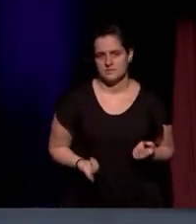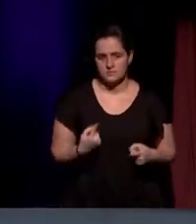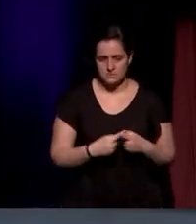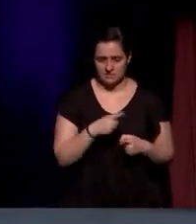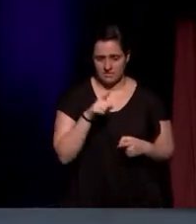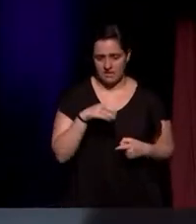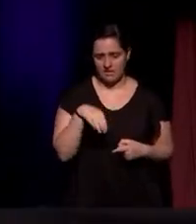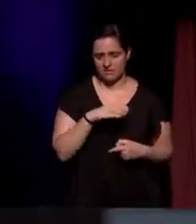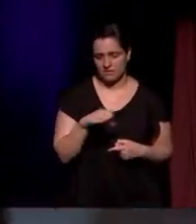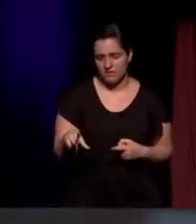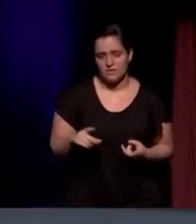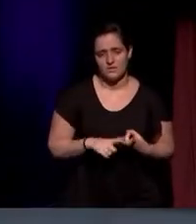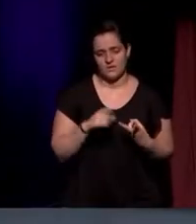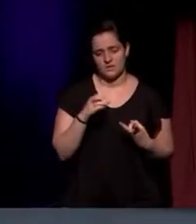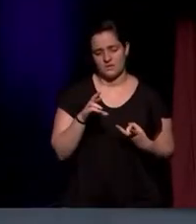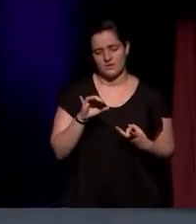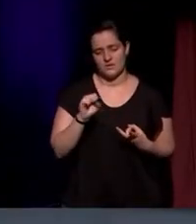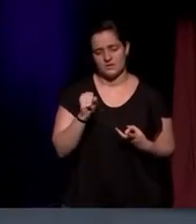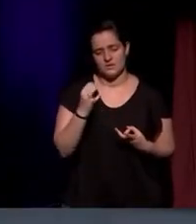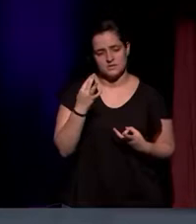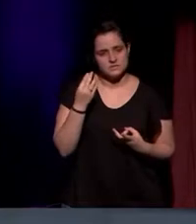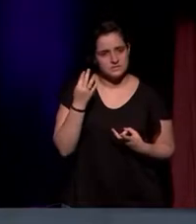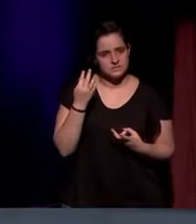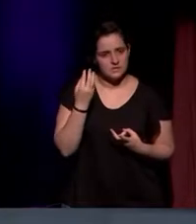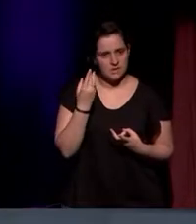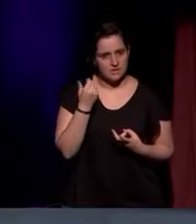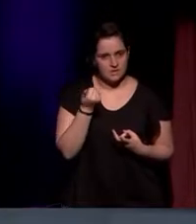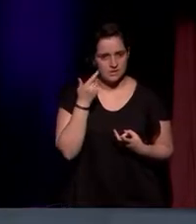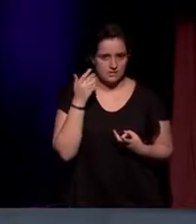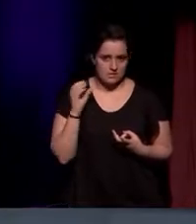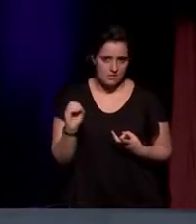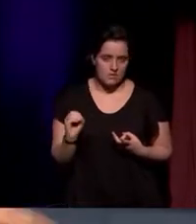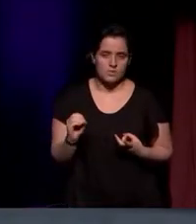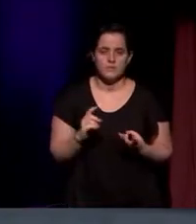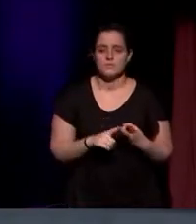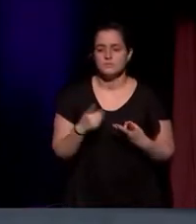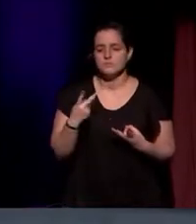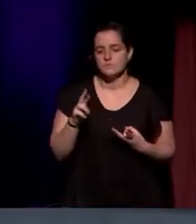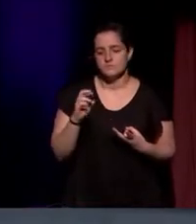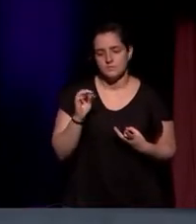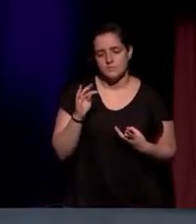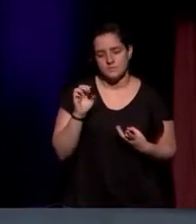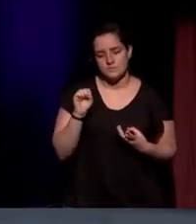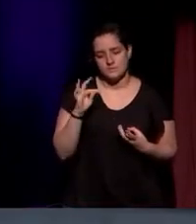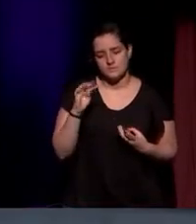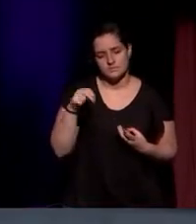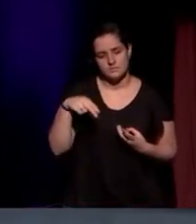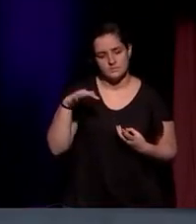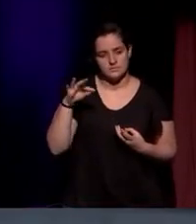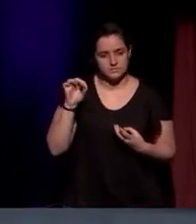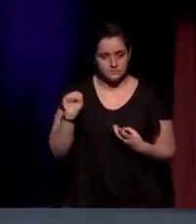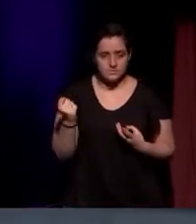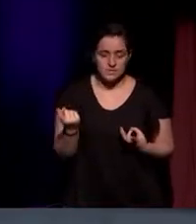Catholics, Protestants, etc. and they are the ones in the power